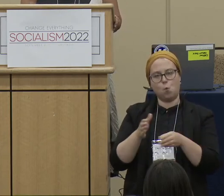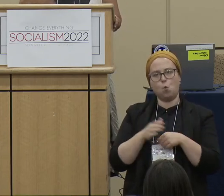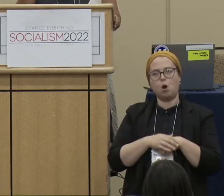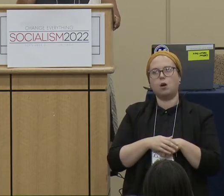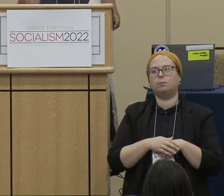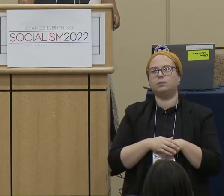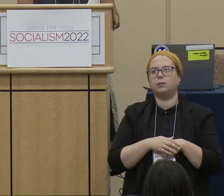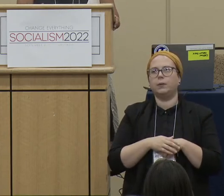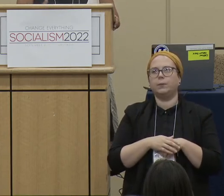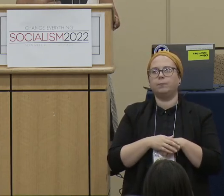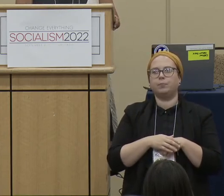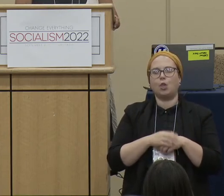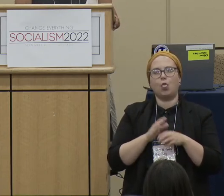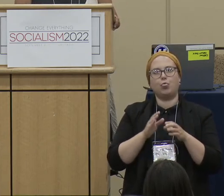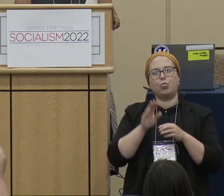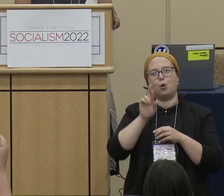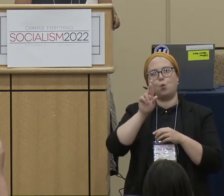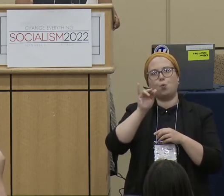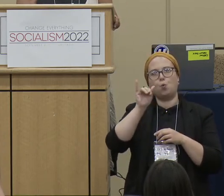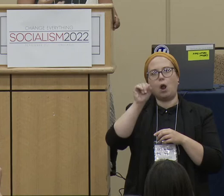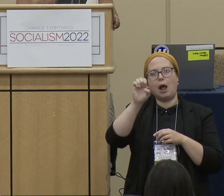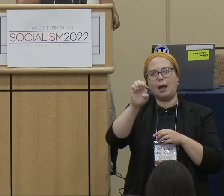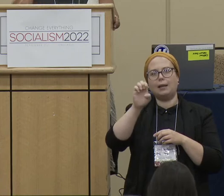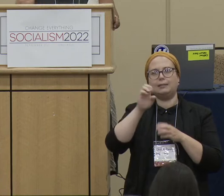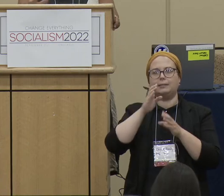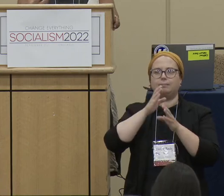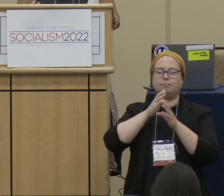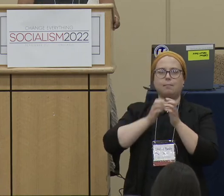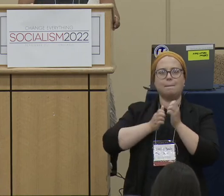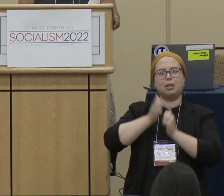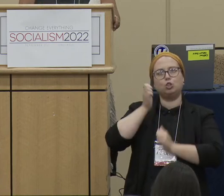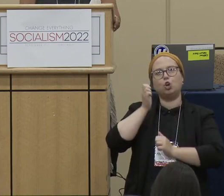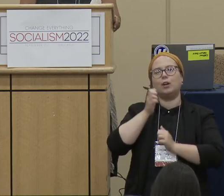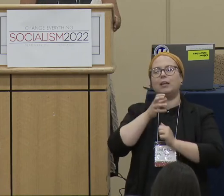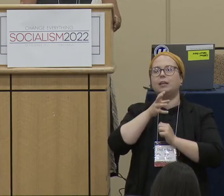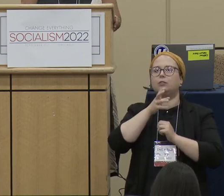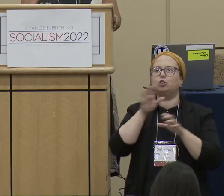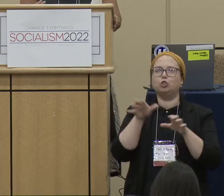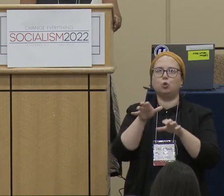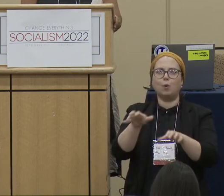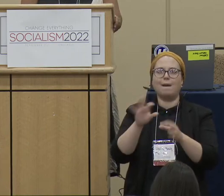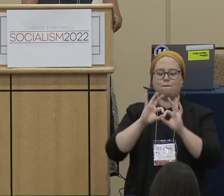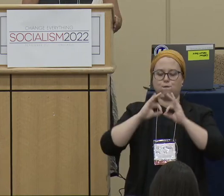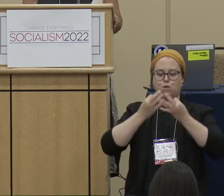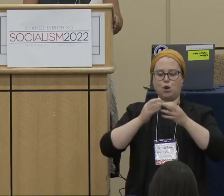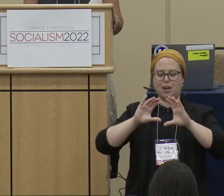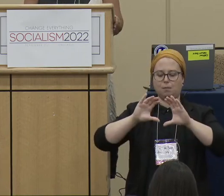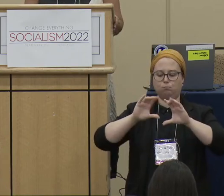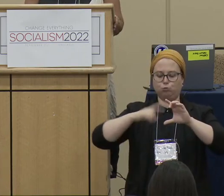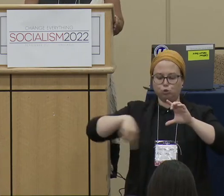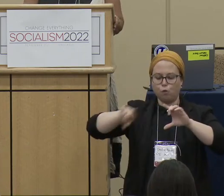I think sites of popular education are forms. The Rising Majority is doing something soon, hopefully, called Freedom